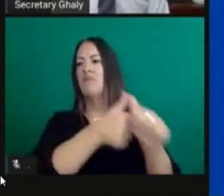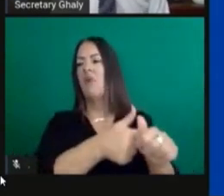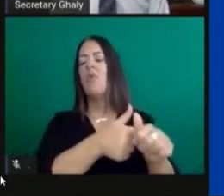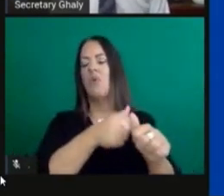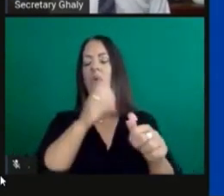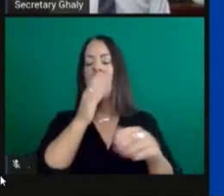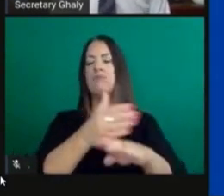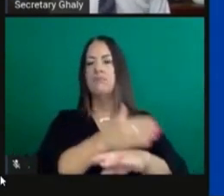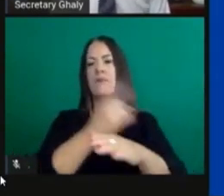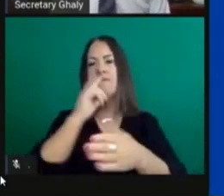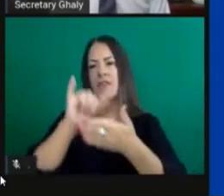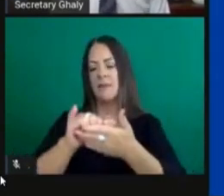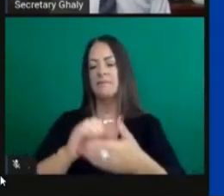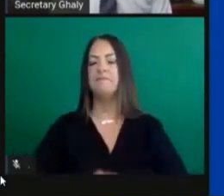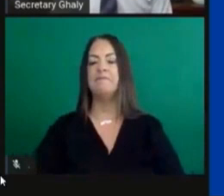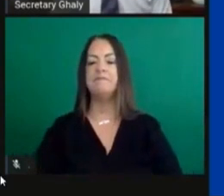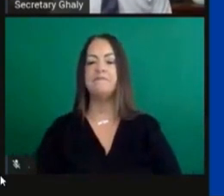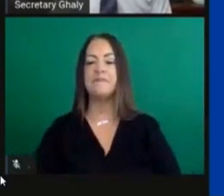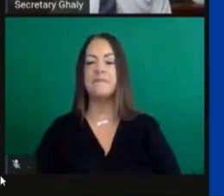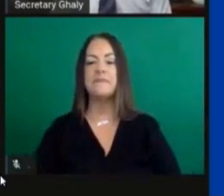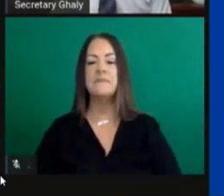ON TESTING, WE NOW HAVE A